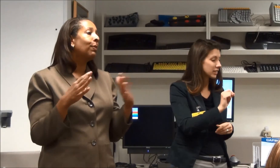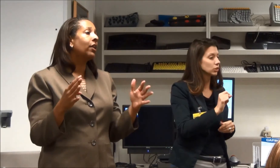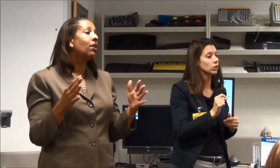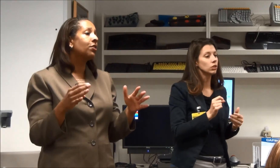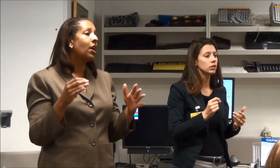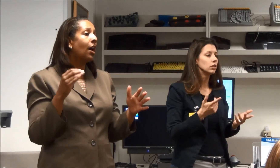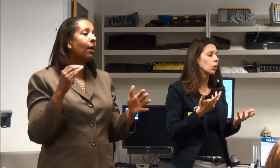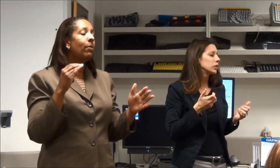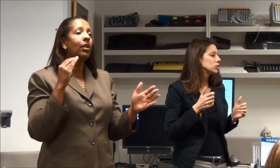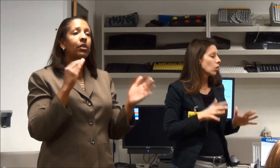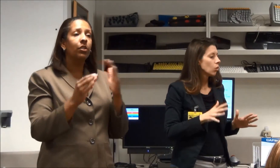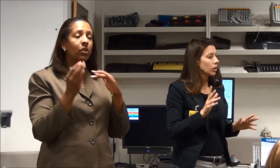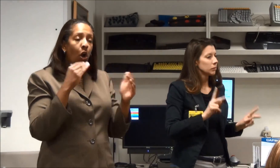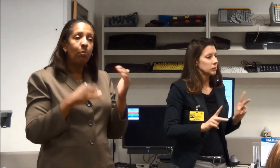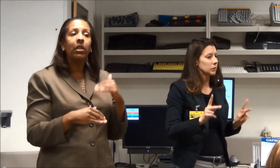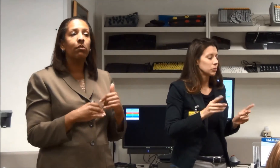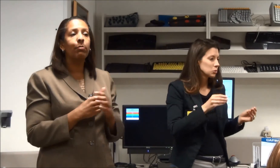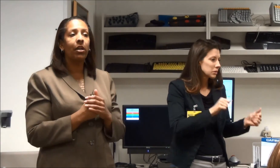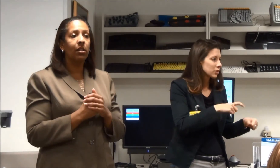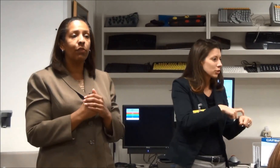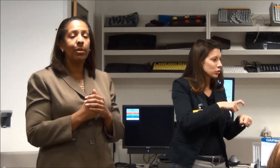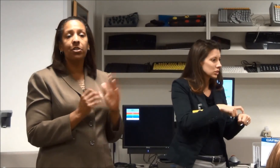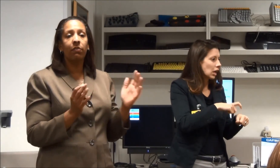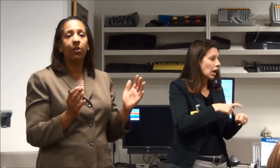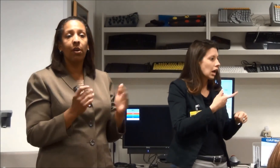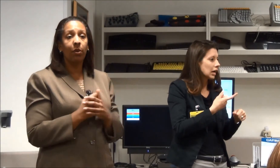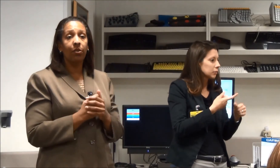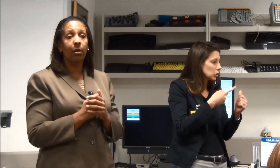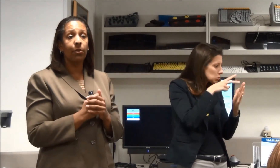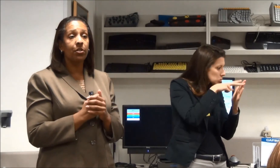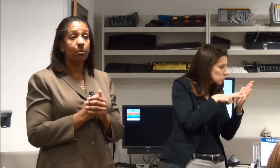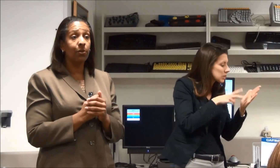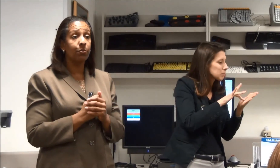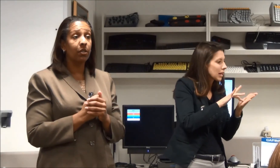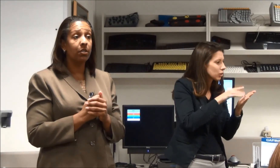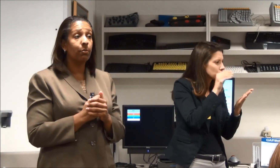spending all their time culling through medical information to figure out whether or not a person is a person with the disability.